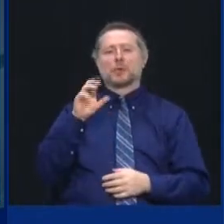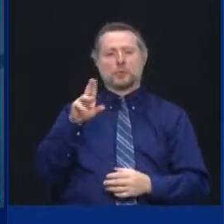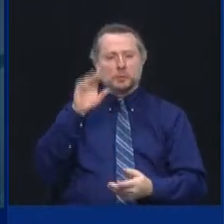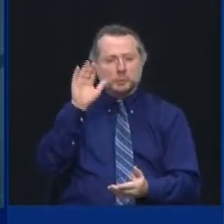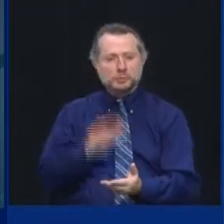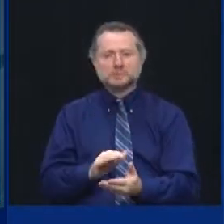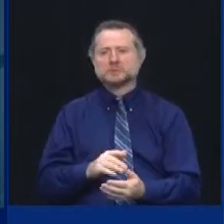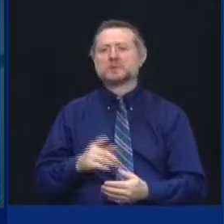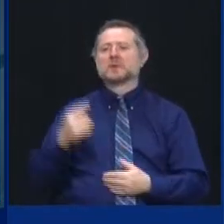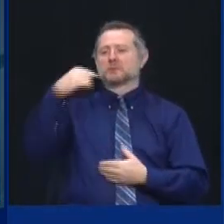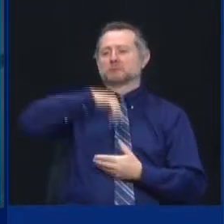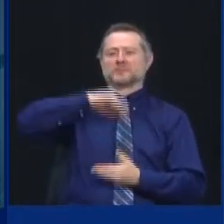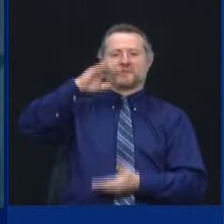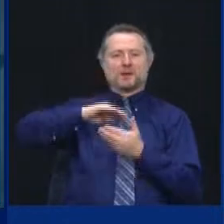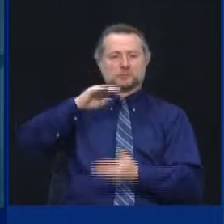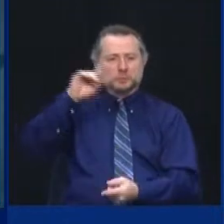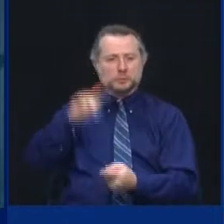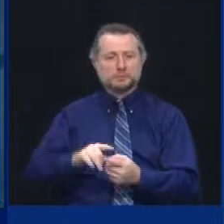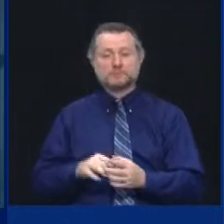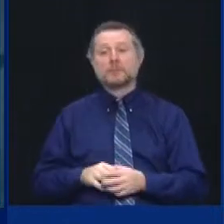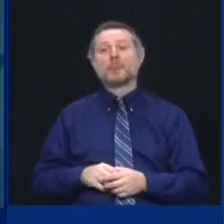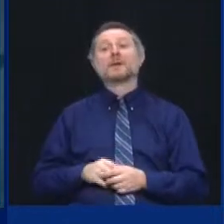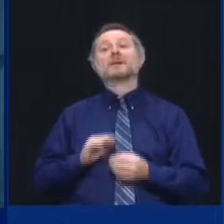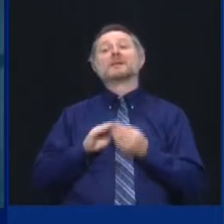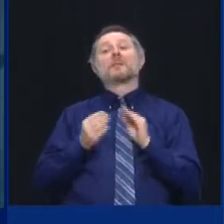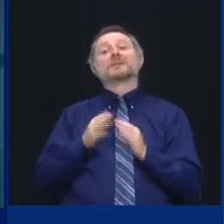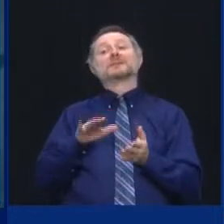THAT'S WELL BELOW THE NATIONAL AVERAGE.